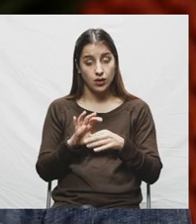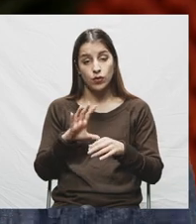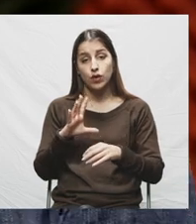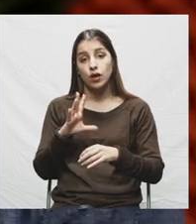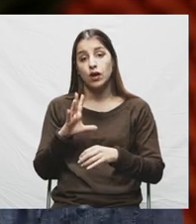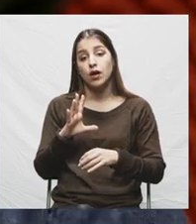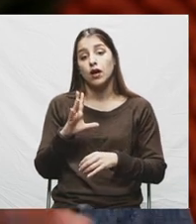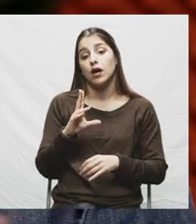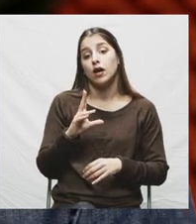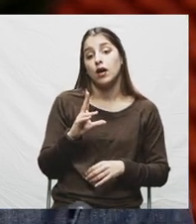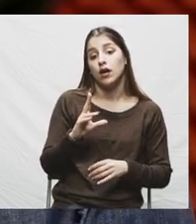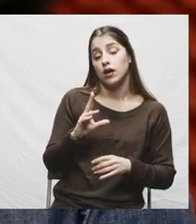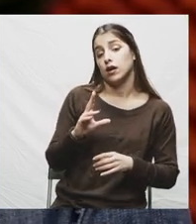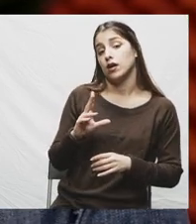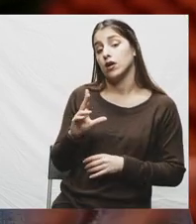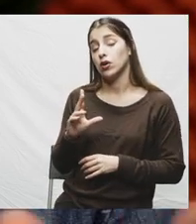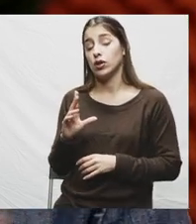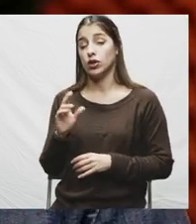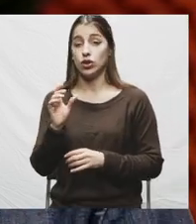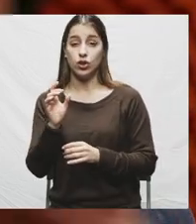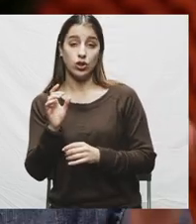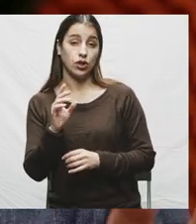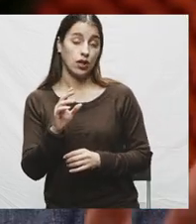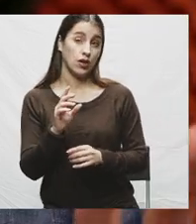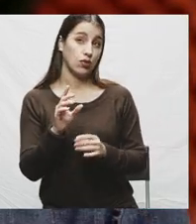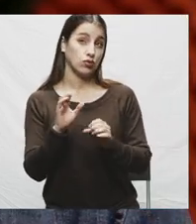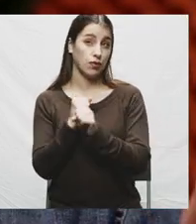didn’t really enjoy any of our work projects.